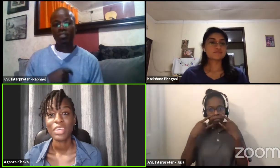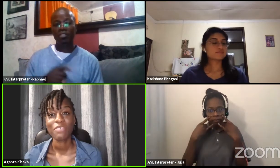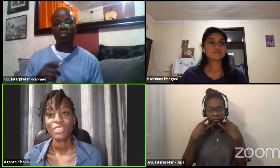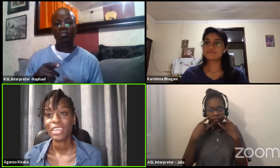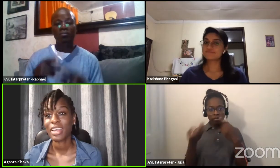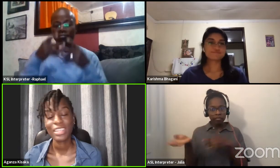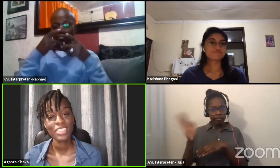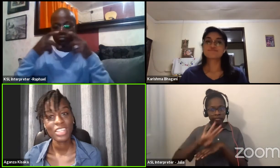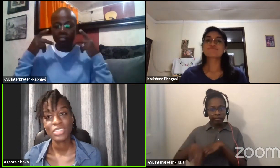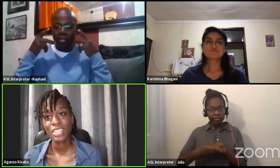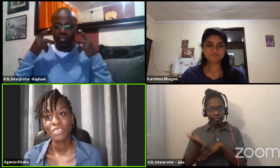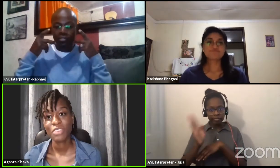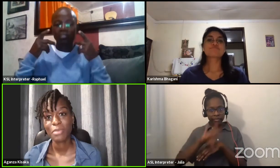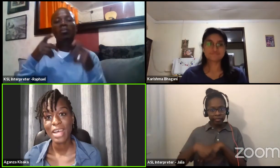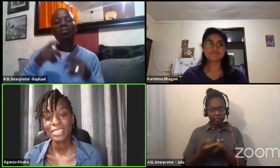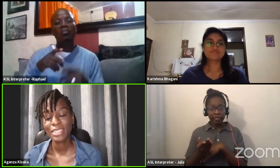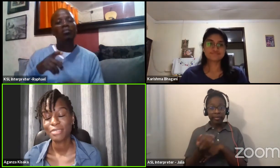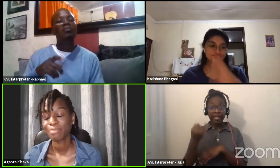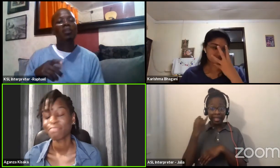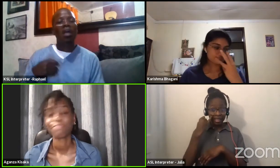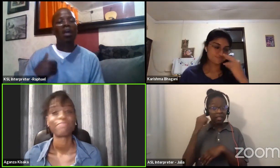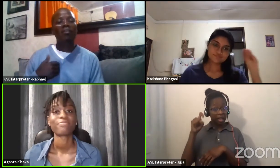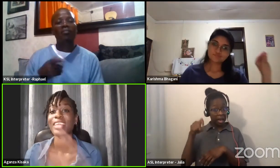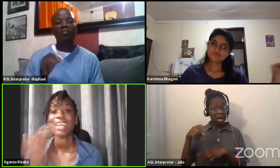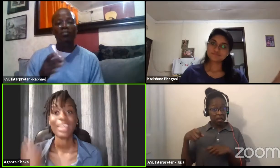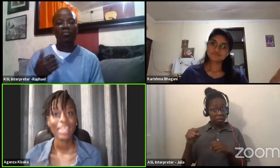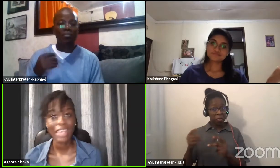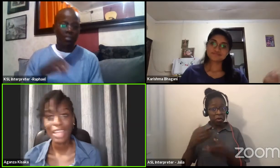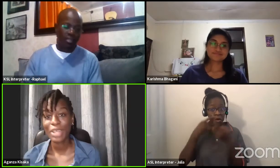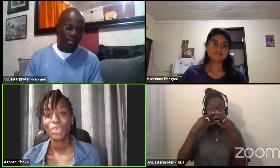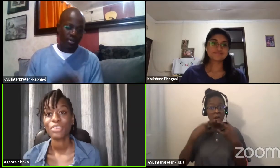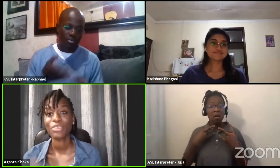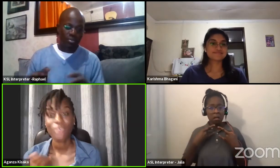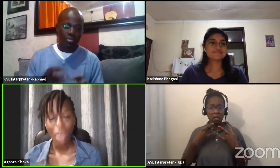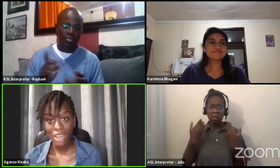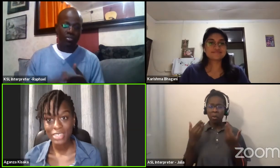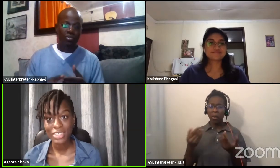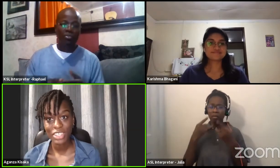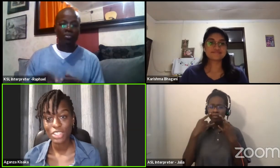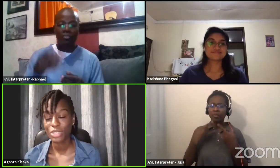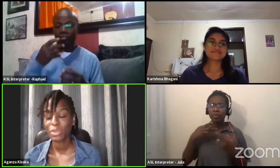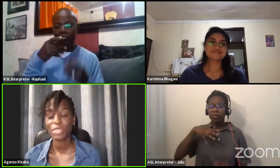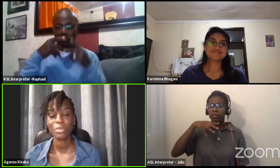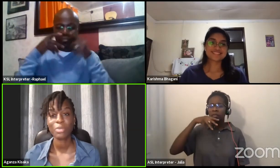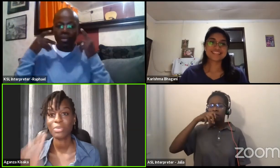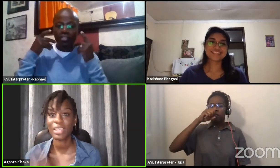if you get a chance to take off your mask, inhale oxygen, you don't want to be breathing